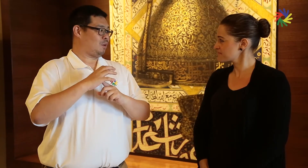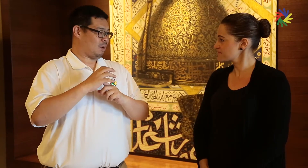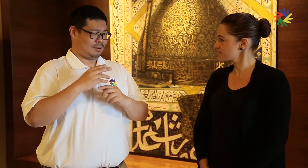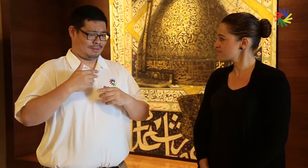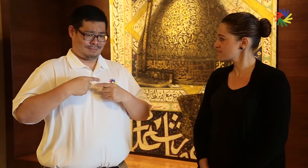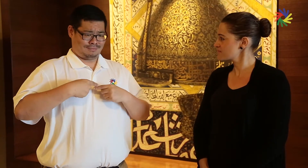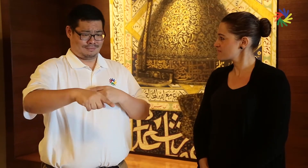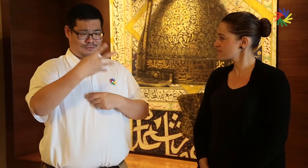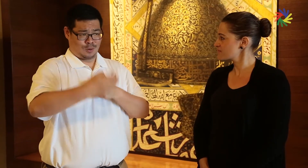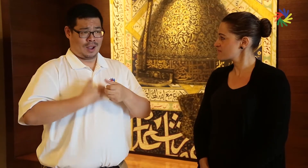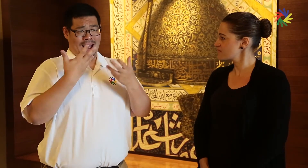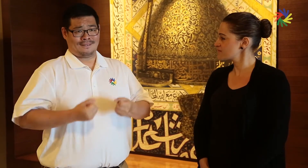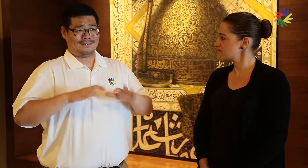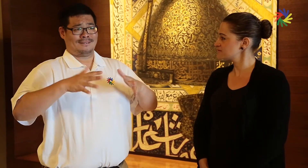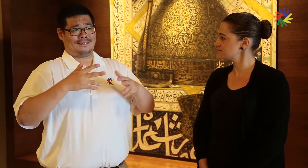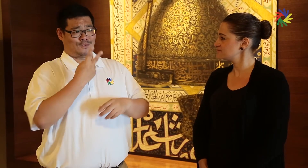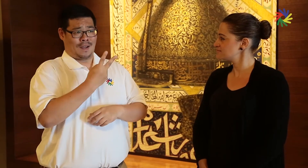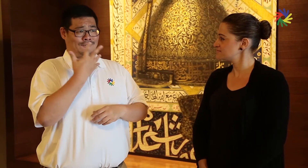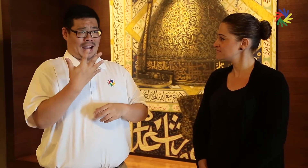In the next 4 years we will have